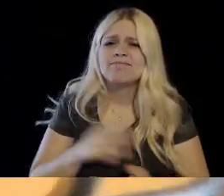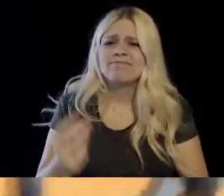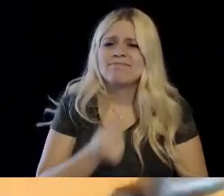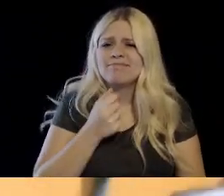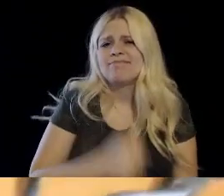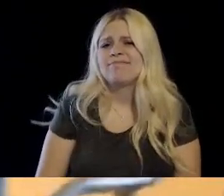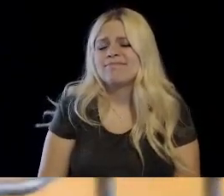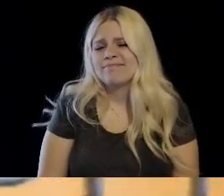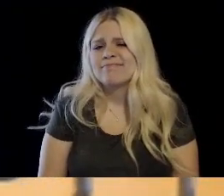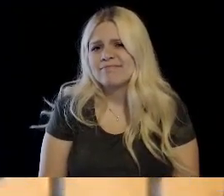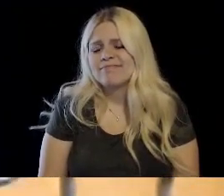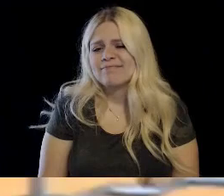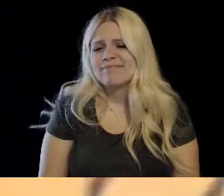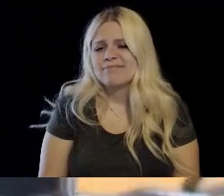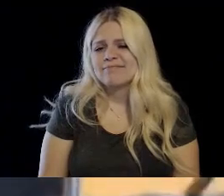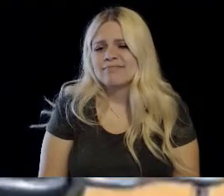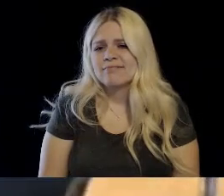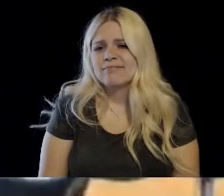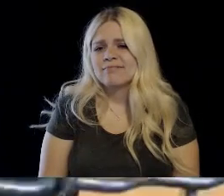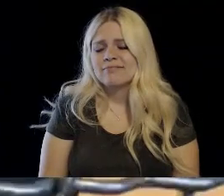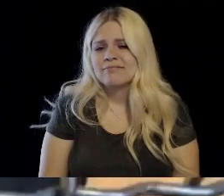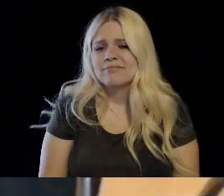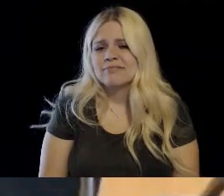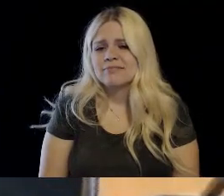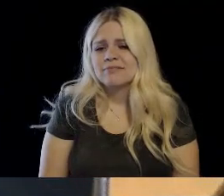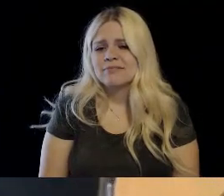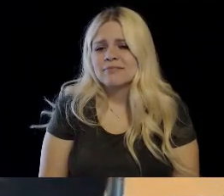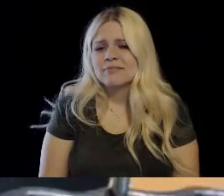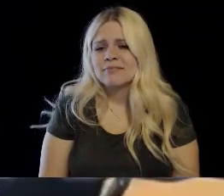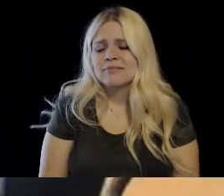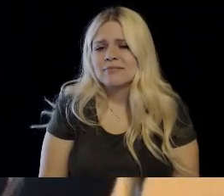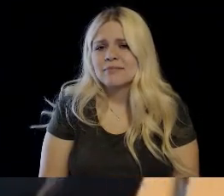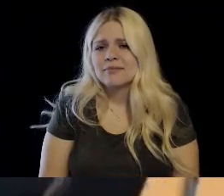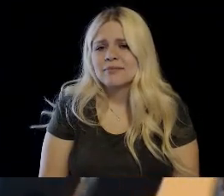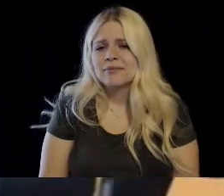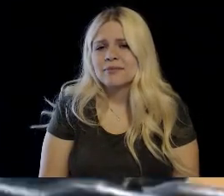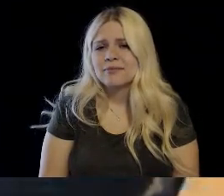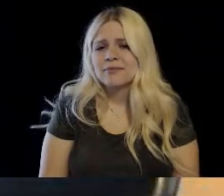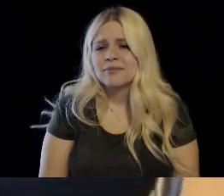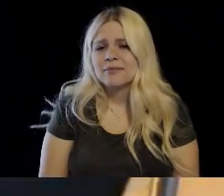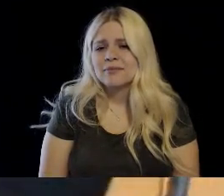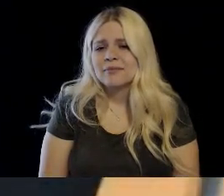Joanne: So, we're going to do one more shuffle of canvases. And then- Erica: Alright. The canvas Shuffle. Joanne: Yep.